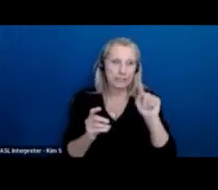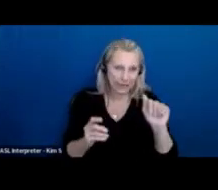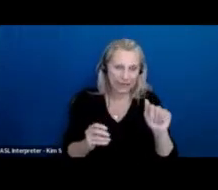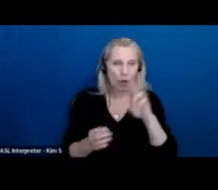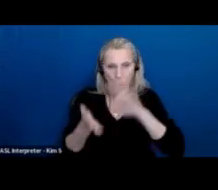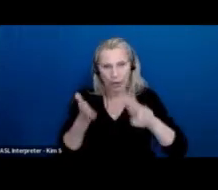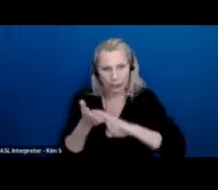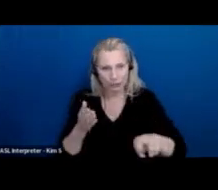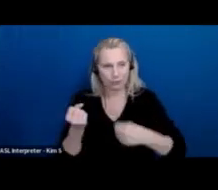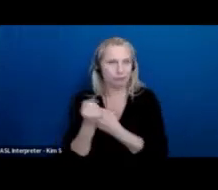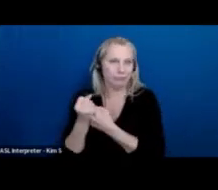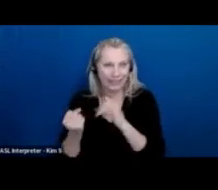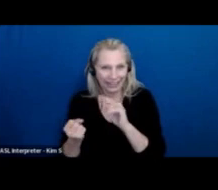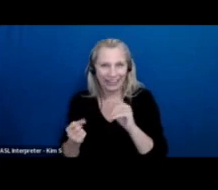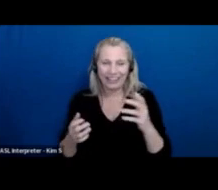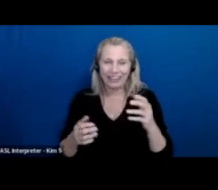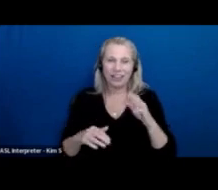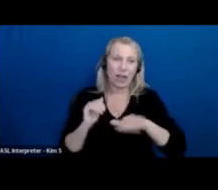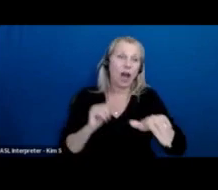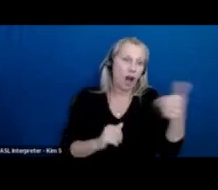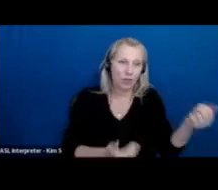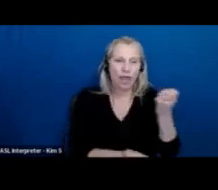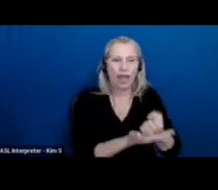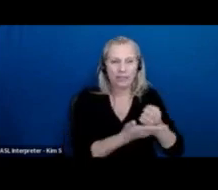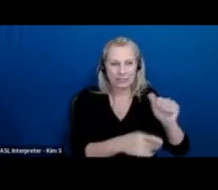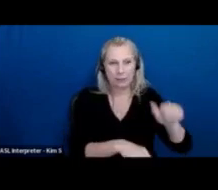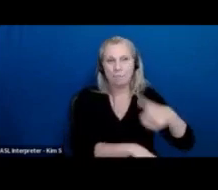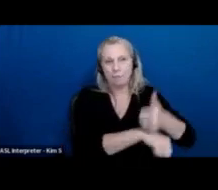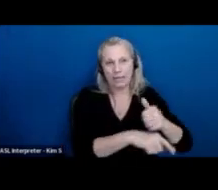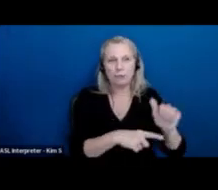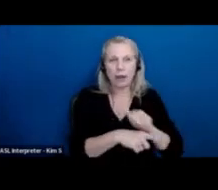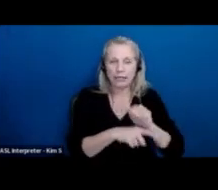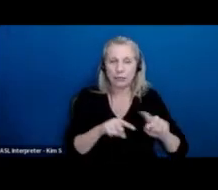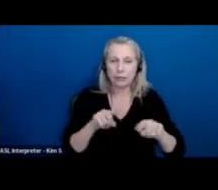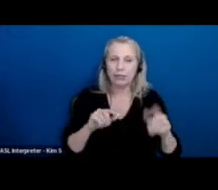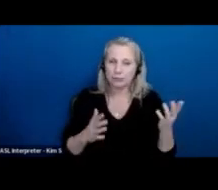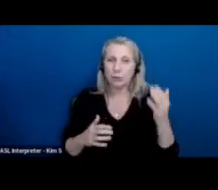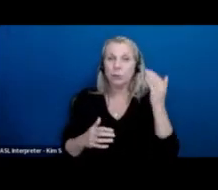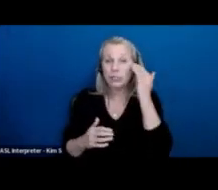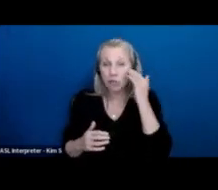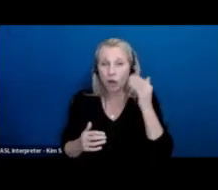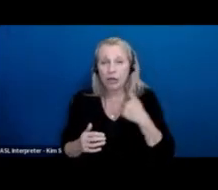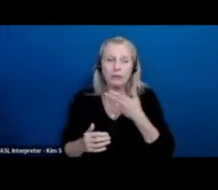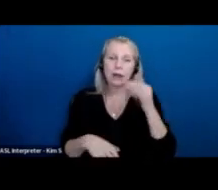than a lot of other evidence based practices. But what we know is that there's better functioning mental health